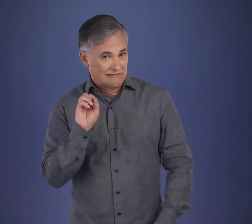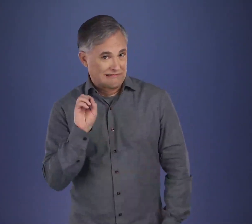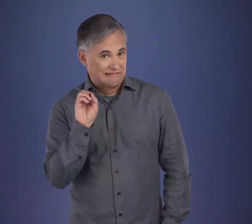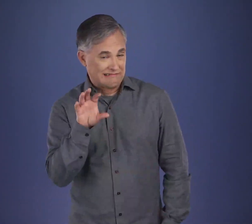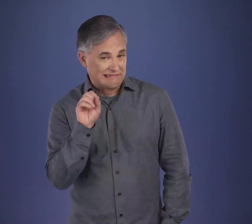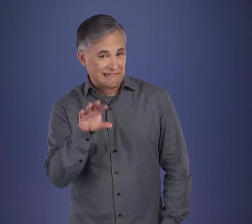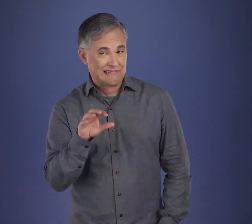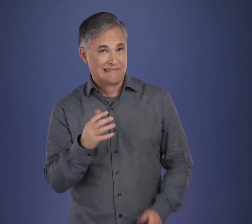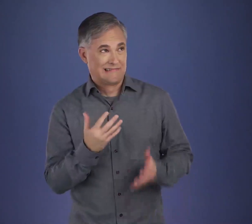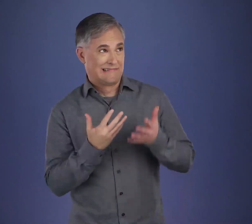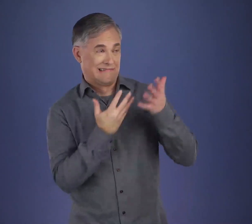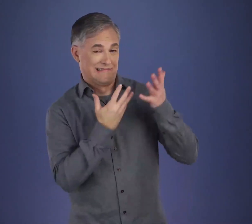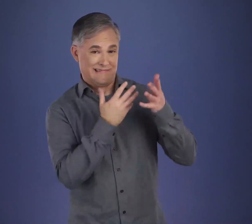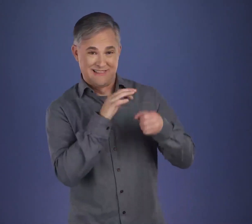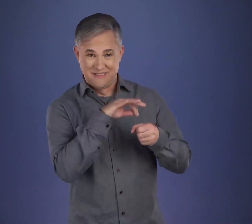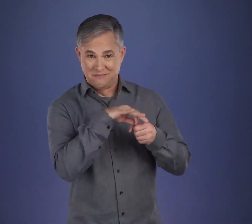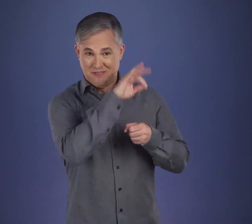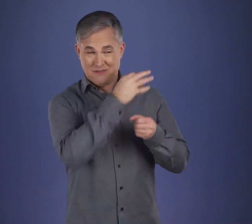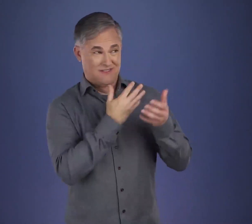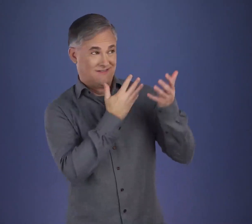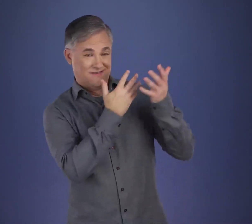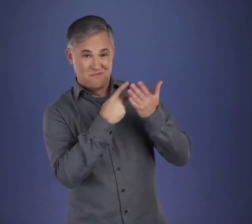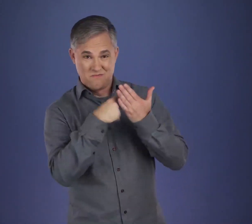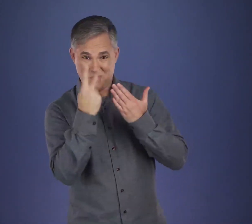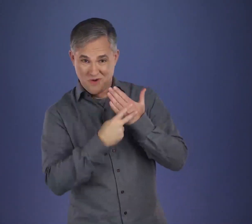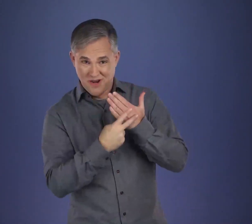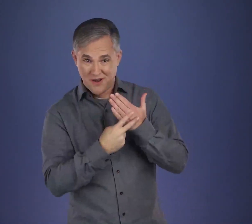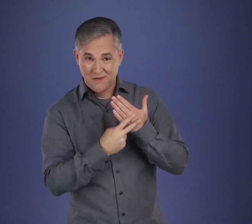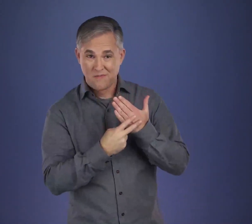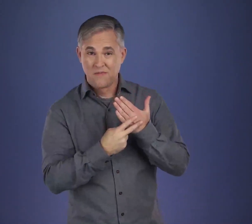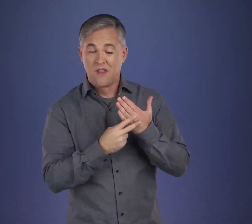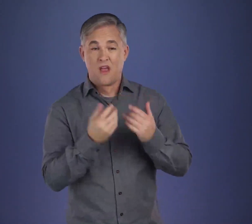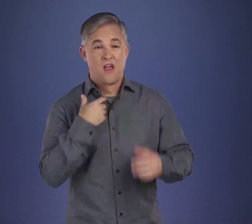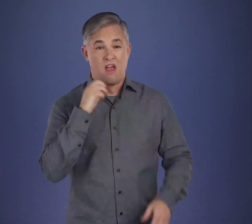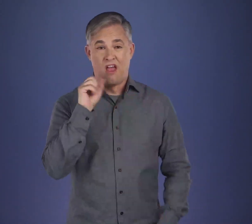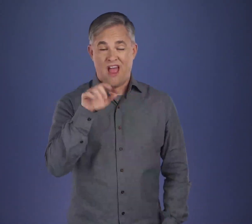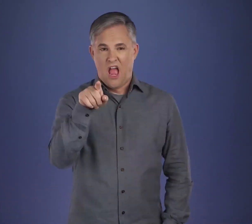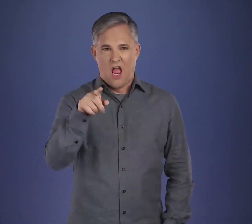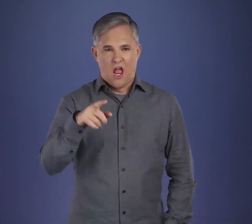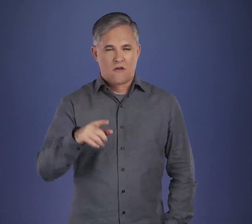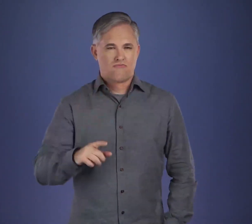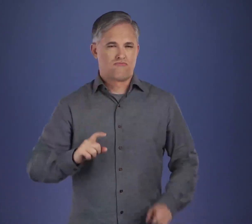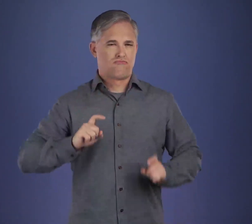Then, hesitantly, I ventured to talk about the spiritual side of our program.